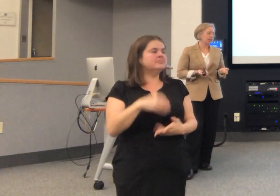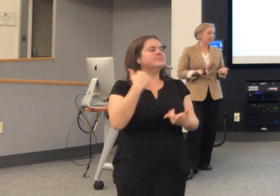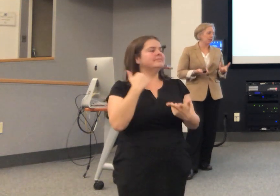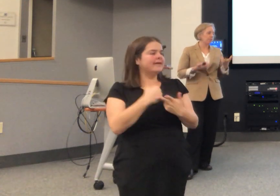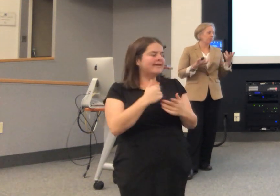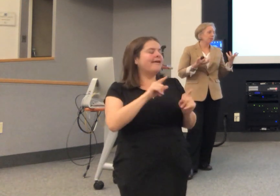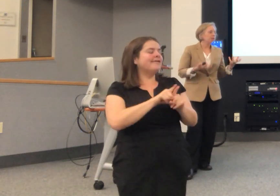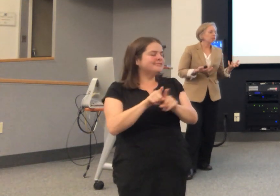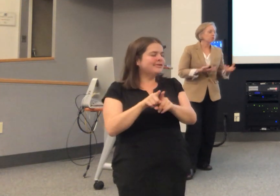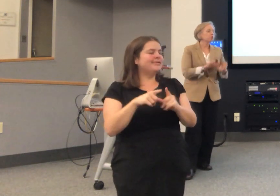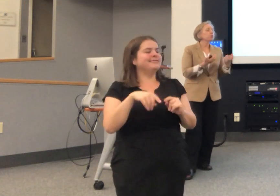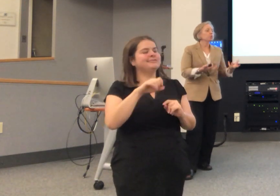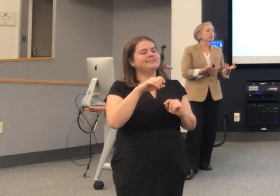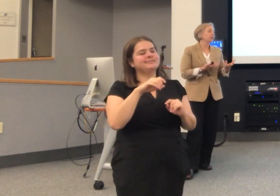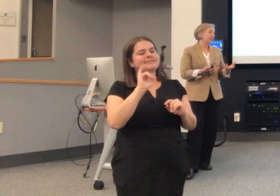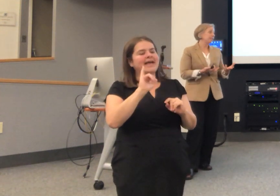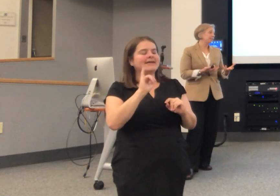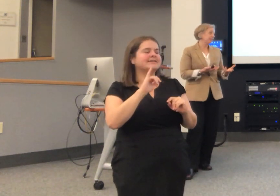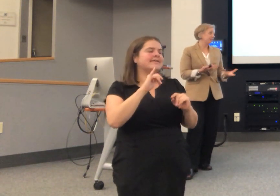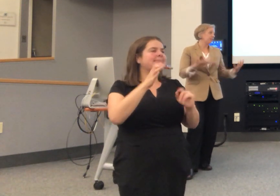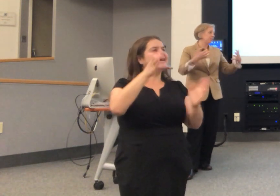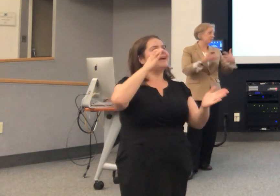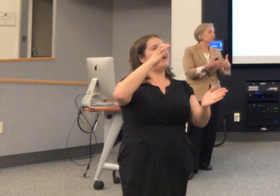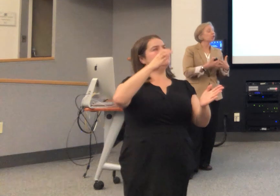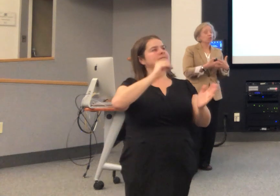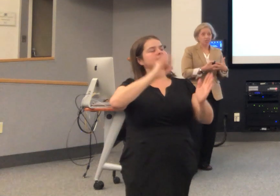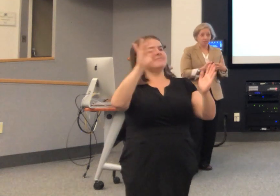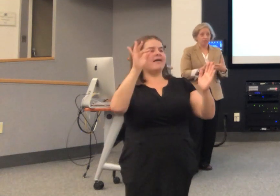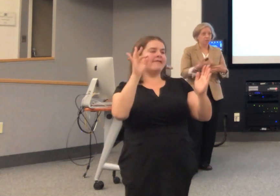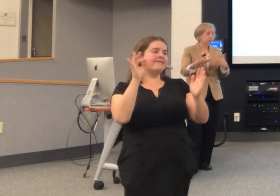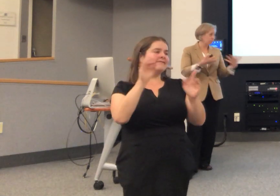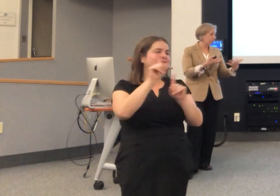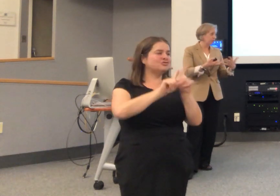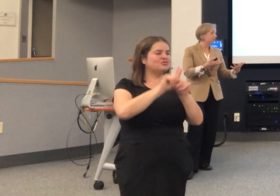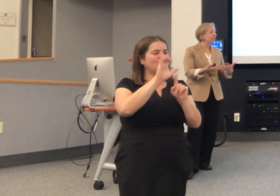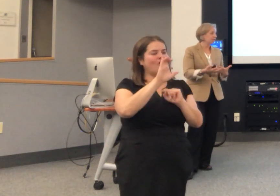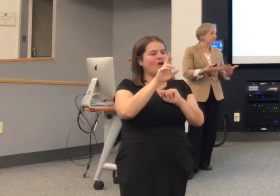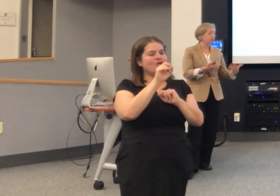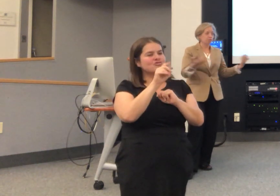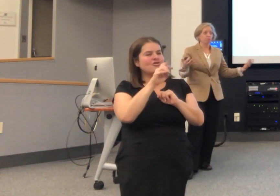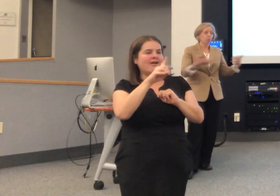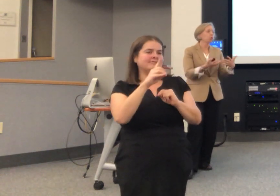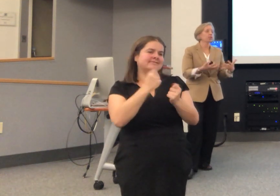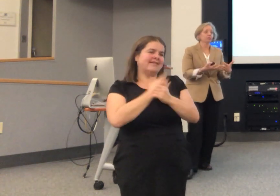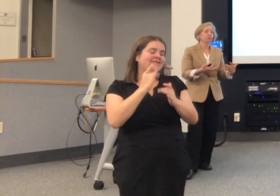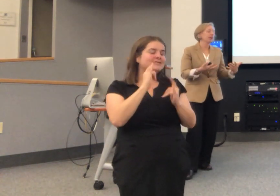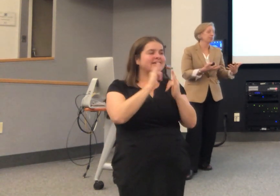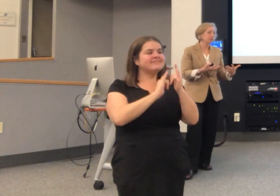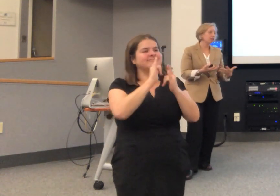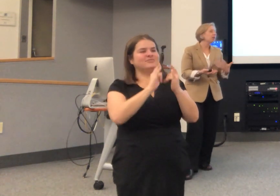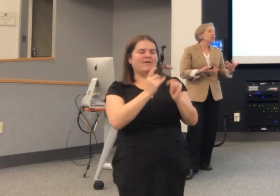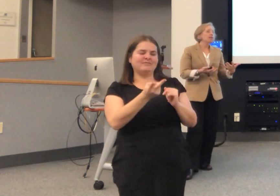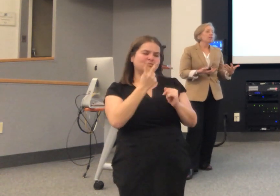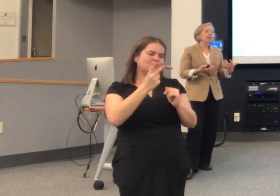like the Romeo and Juliet idea of these star-crossed lovers, teenagers from warring with families,